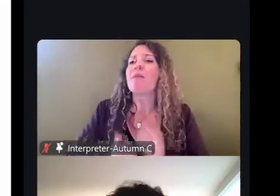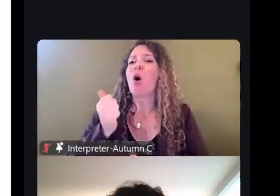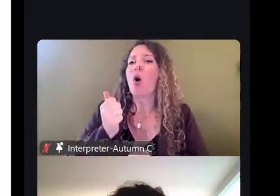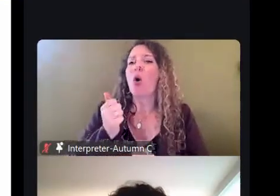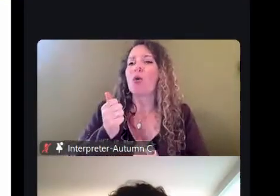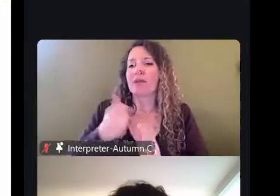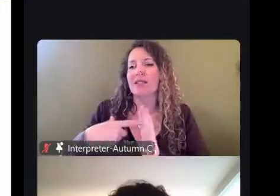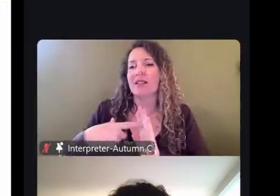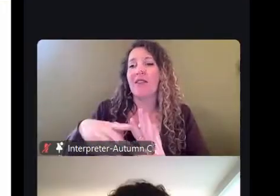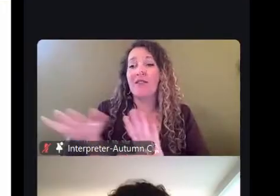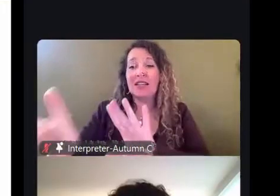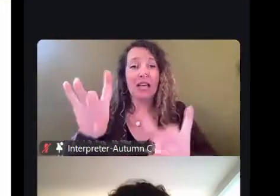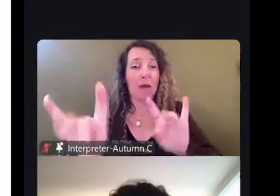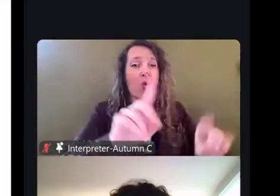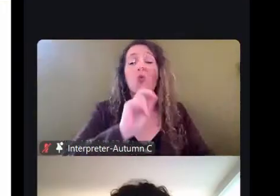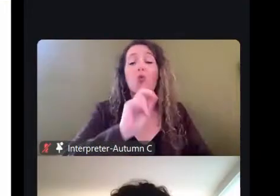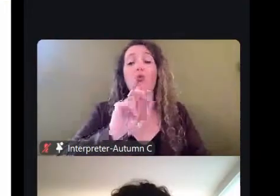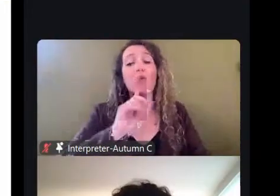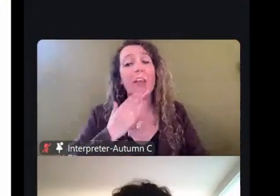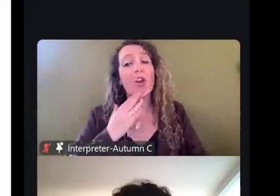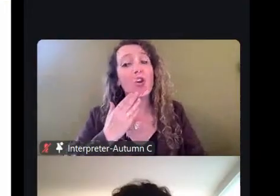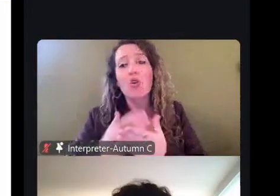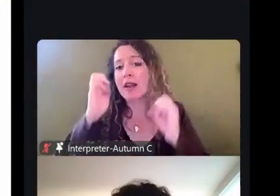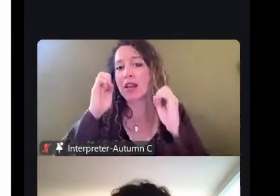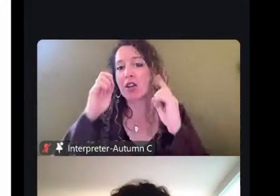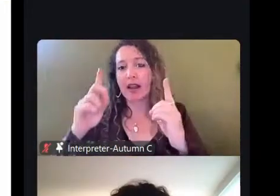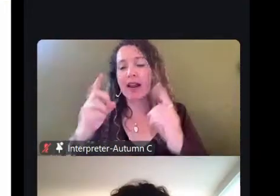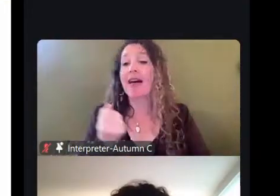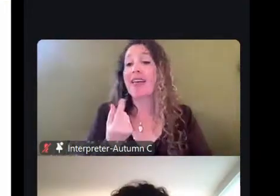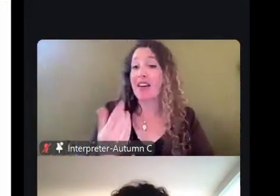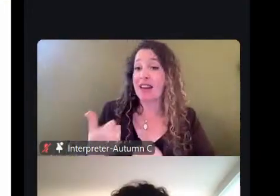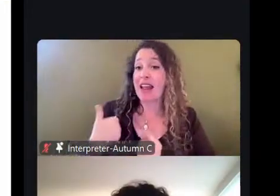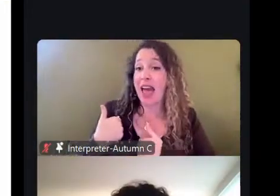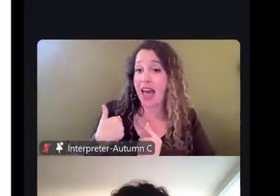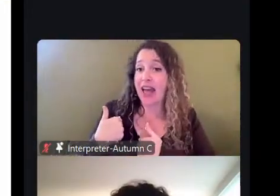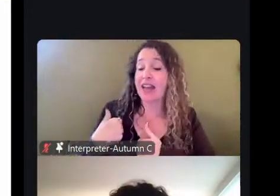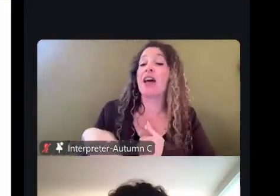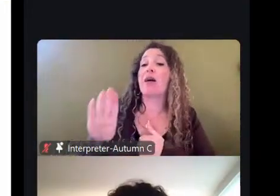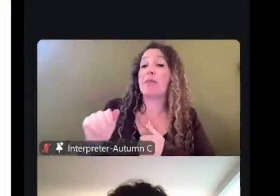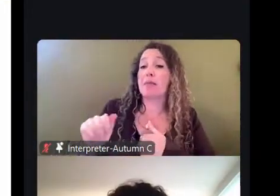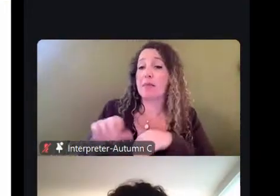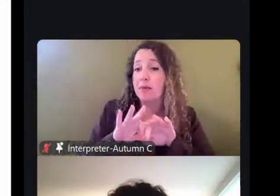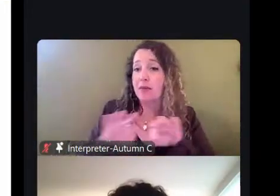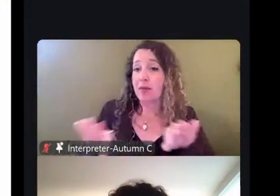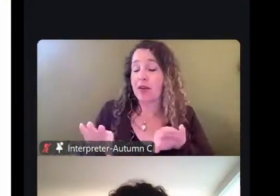very well educated where 11 had a bachelor's degree and 20 had a graduate degree.